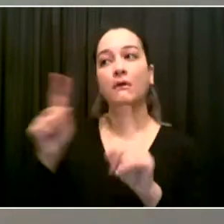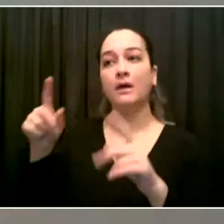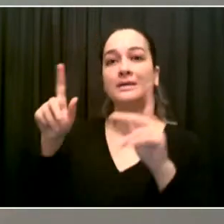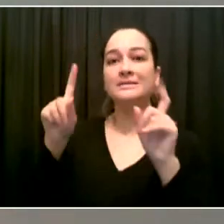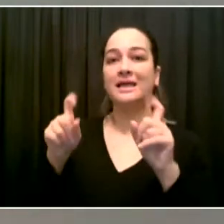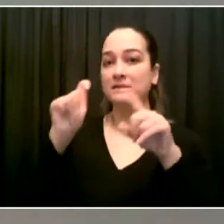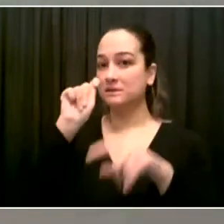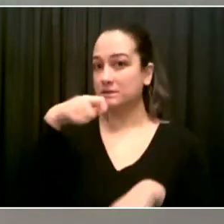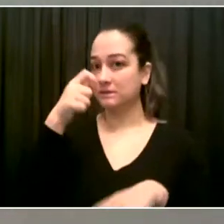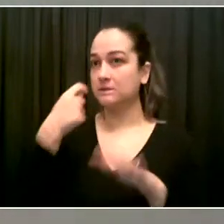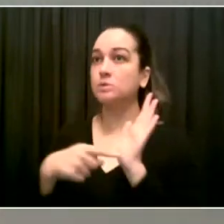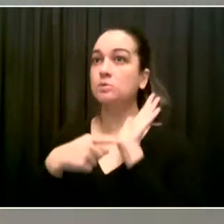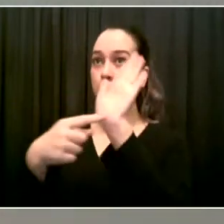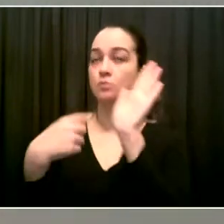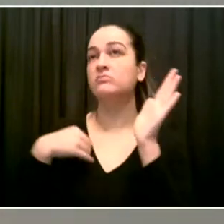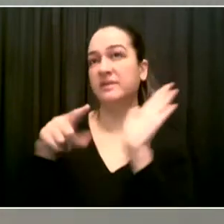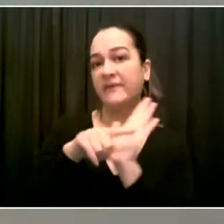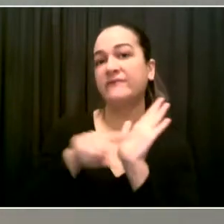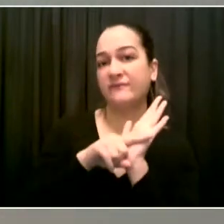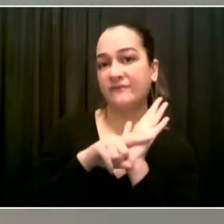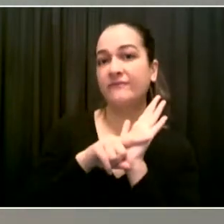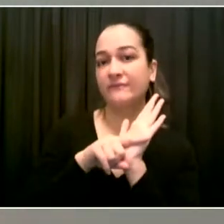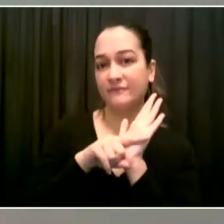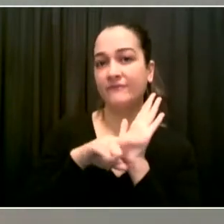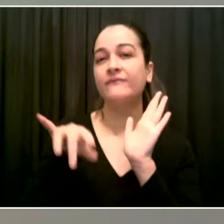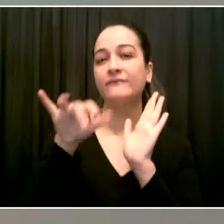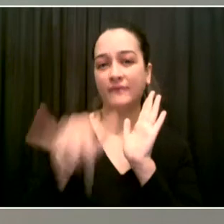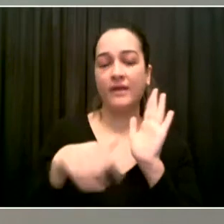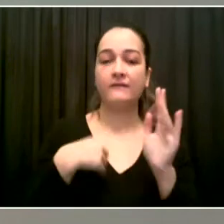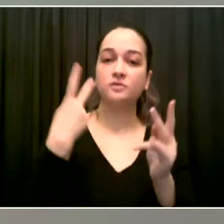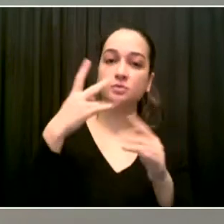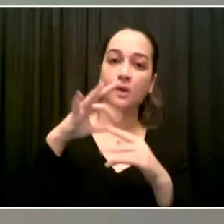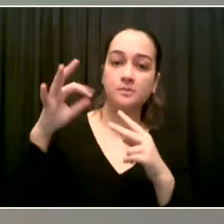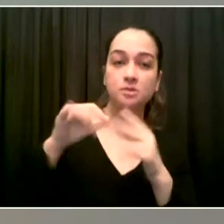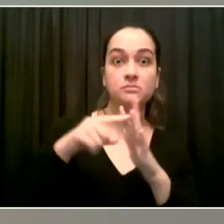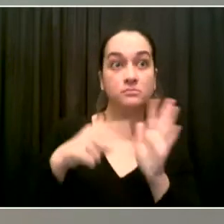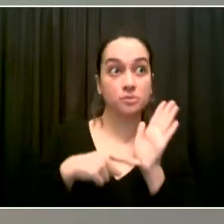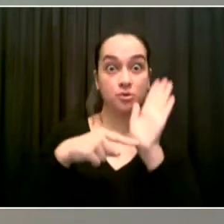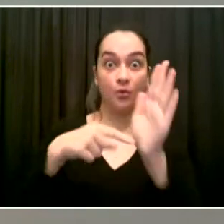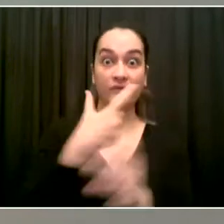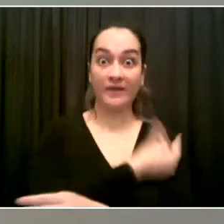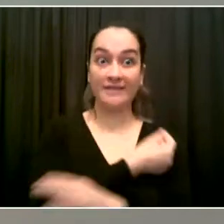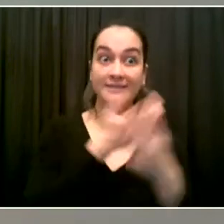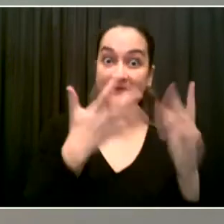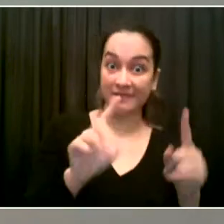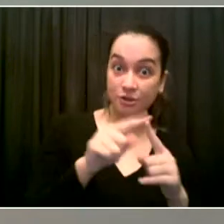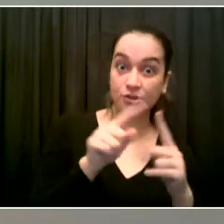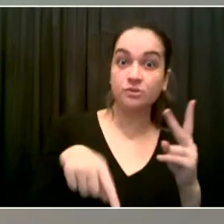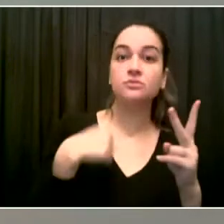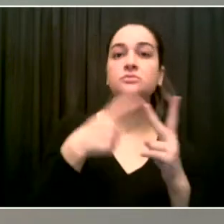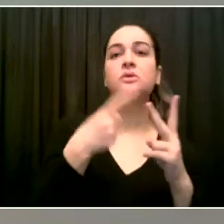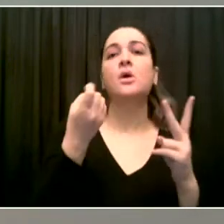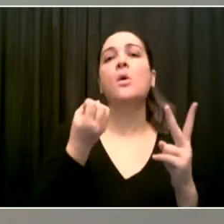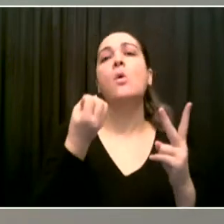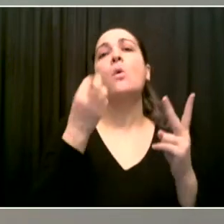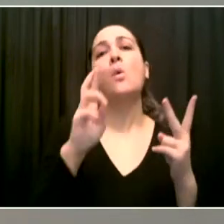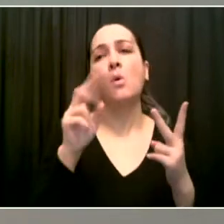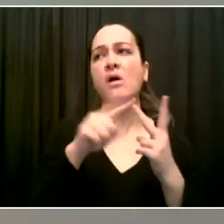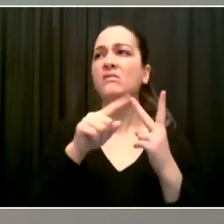WAY TO ENSURE CAN ALLOW FOR PROOF